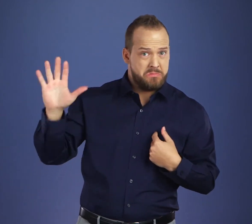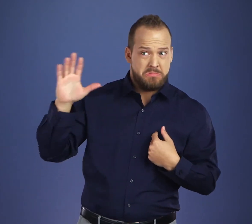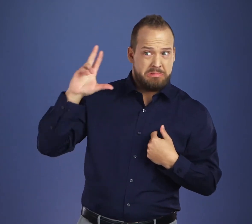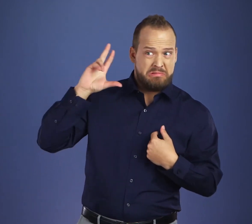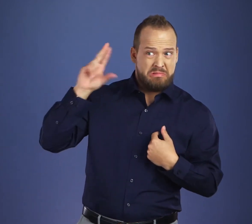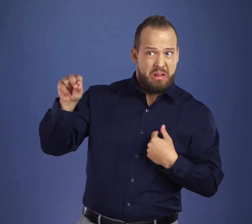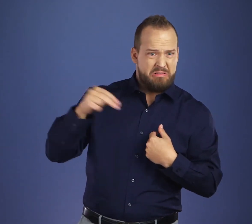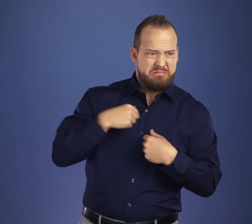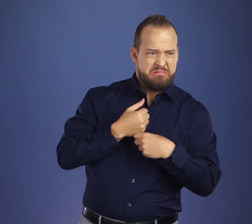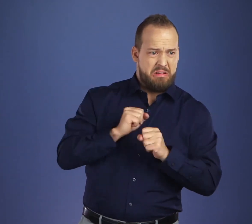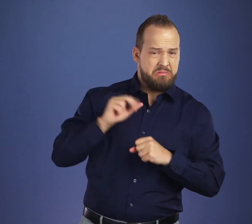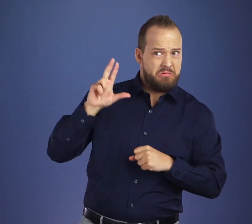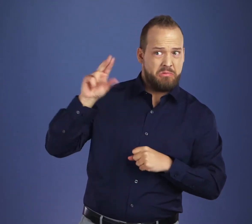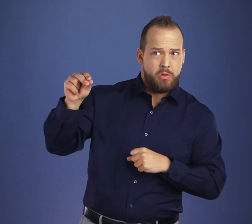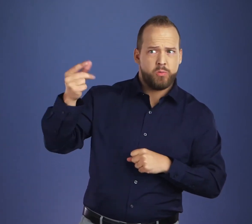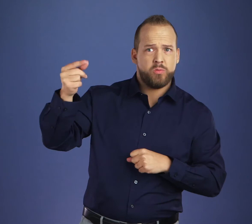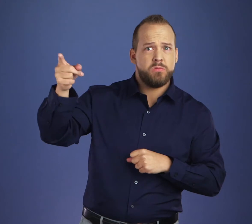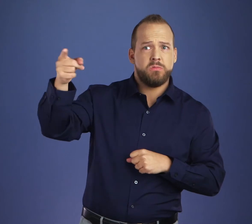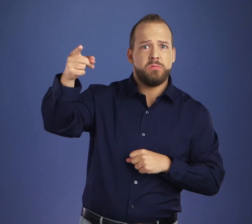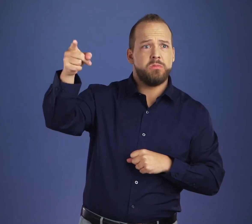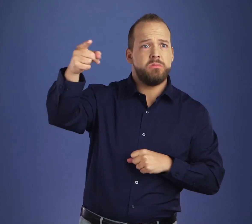Said he, “Well, what about it?